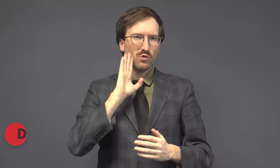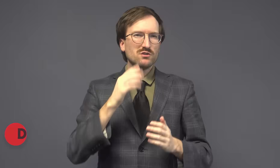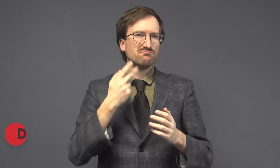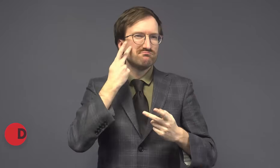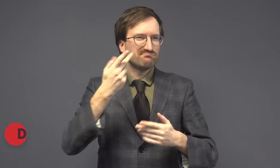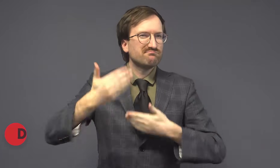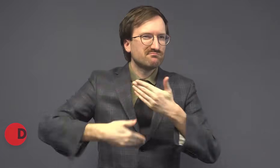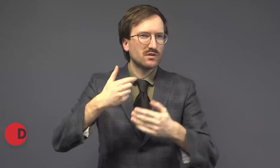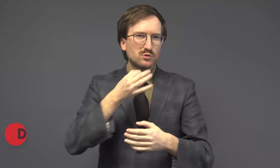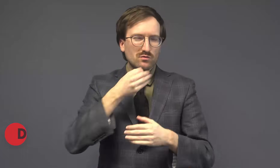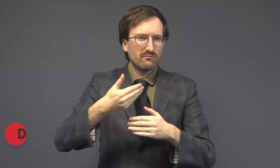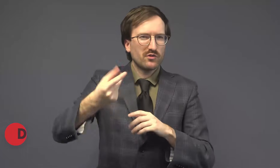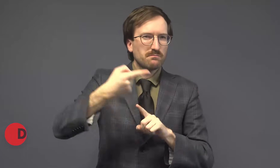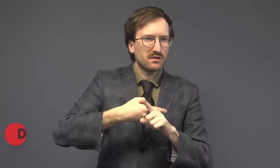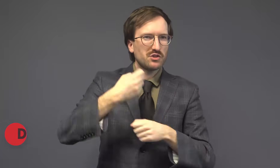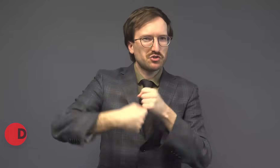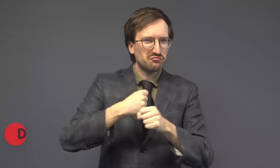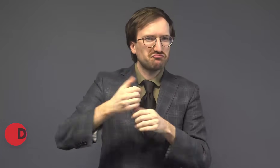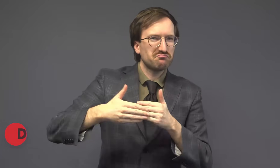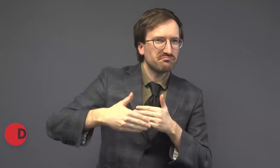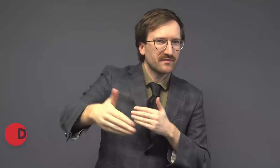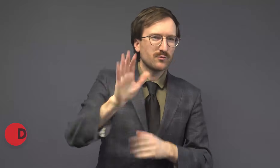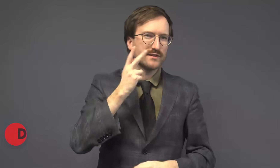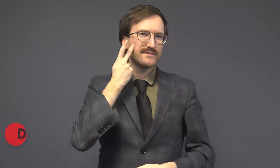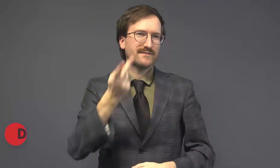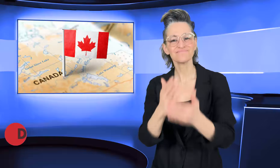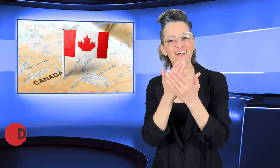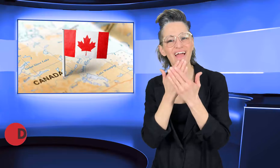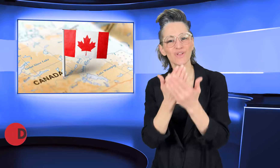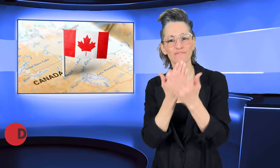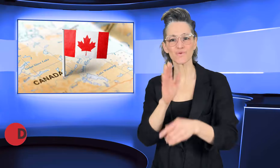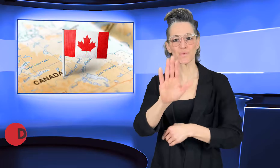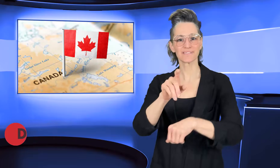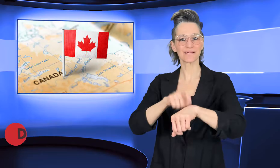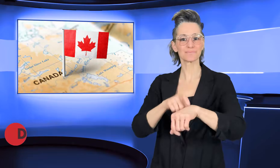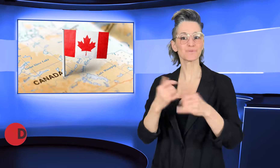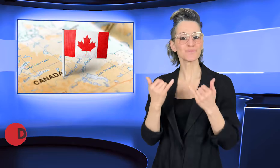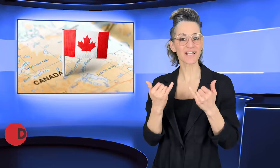We will have several projects to develop in the coming months and years. Thank you for your time today.